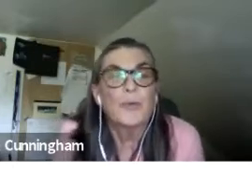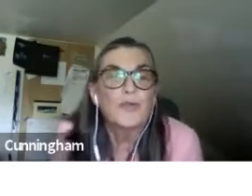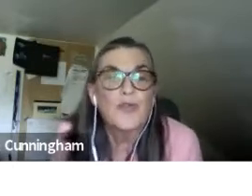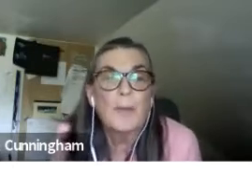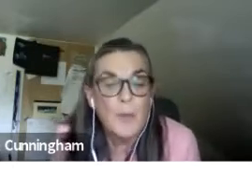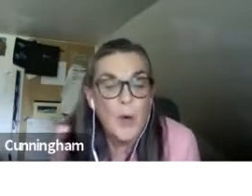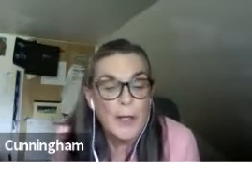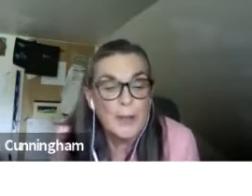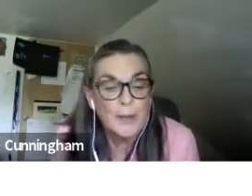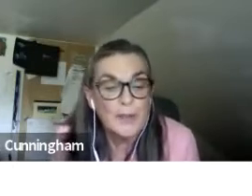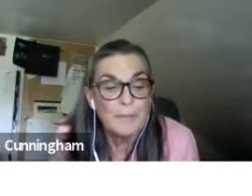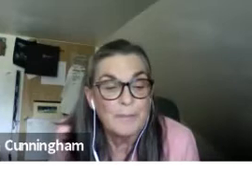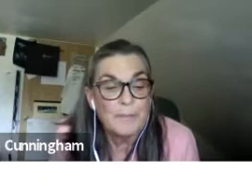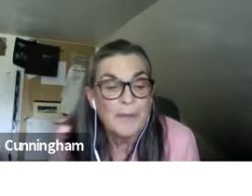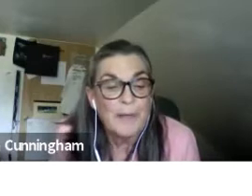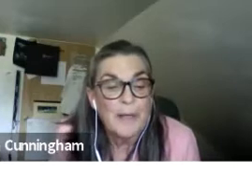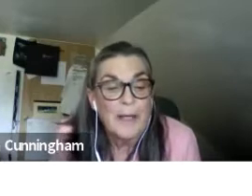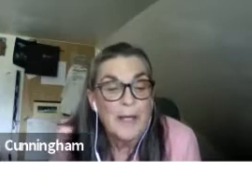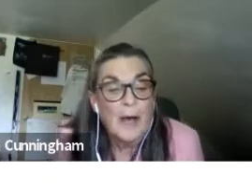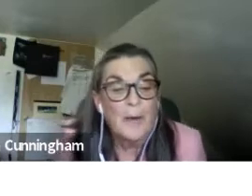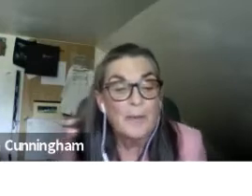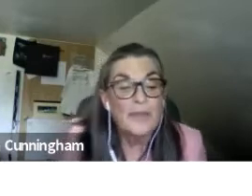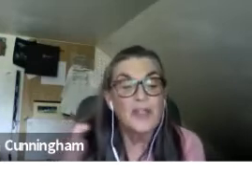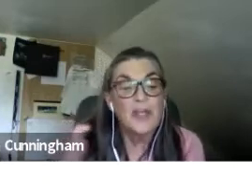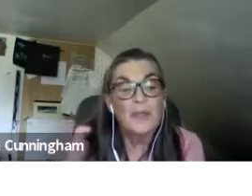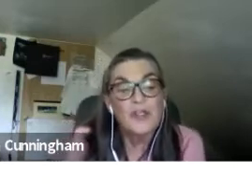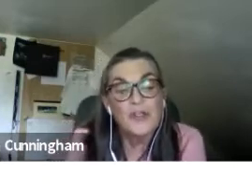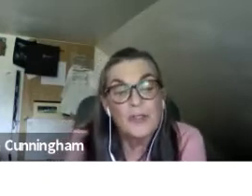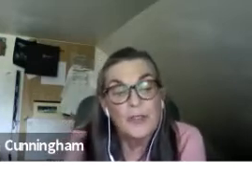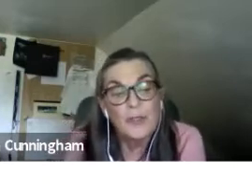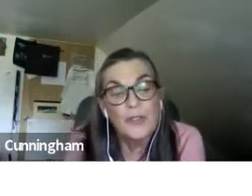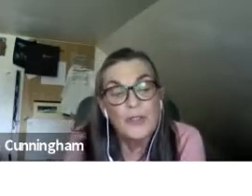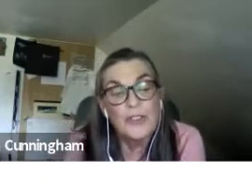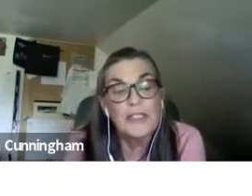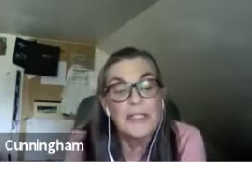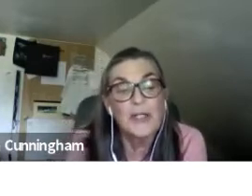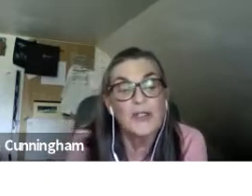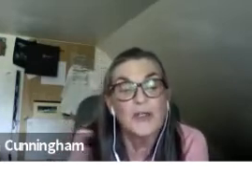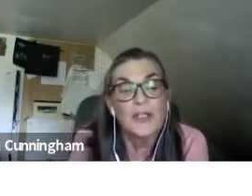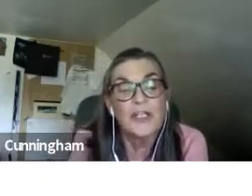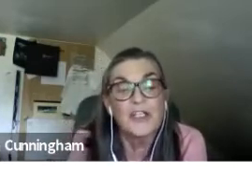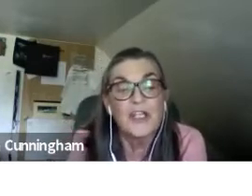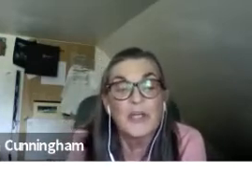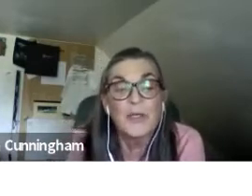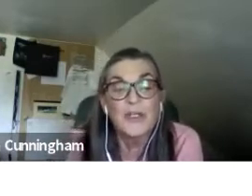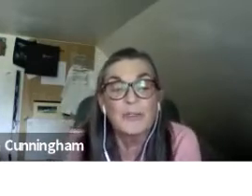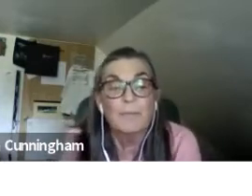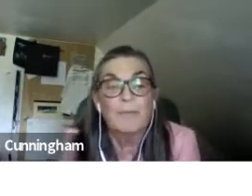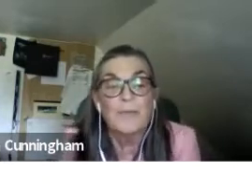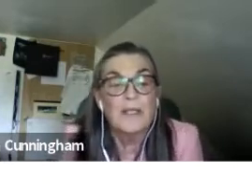choppy waters. This image uses texture to distinguish the